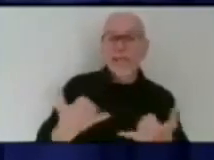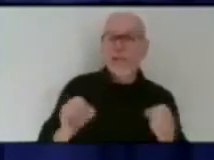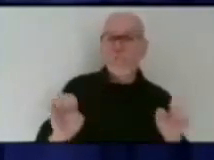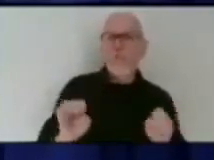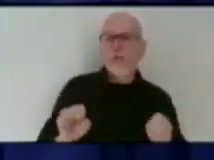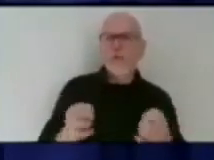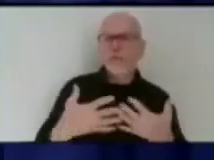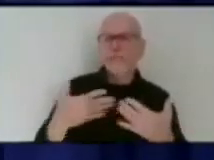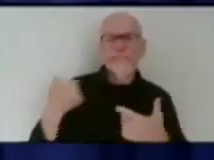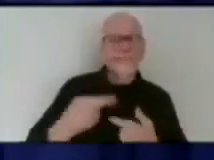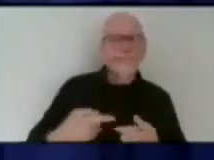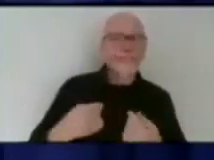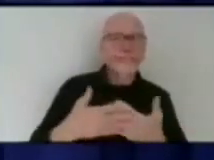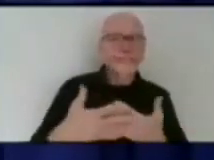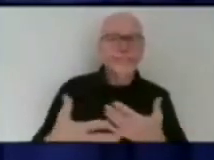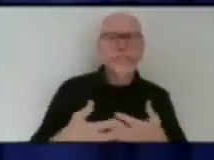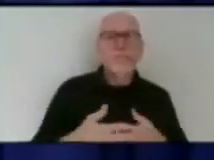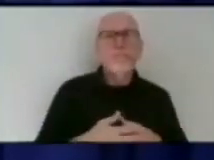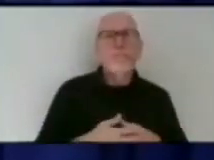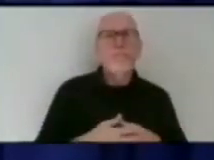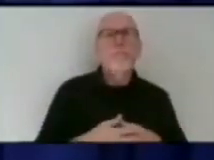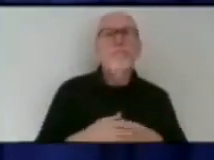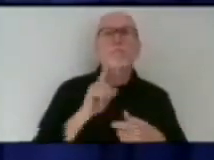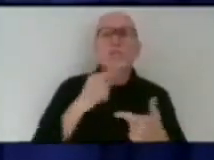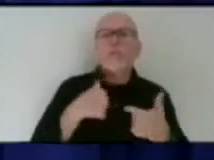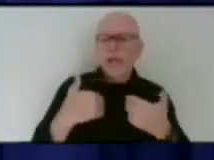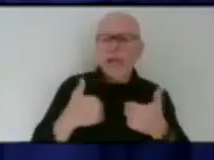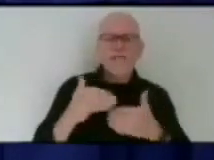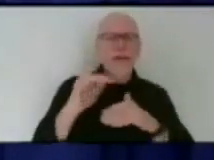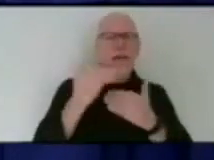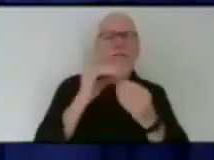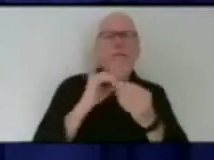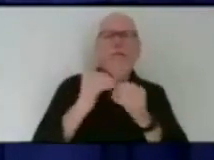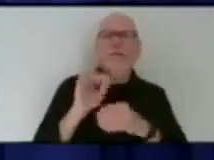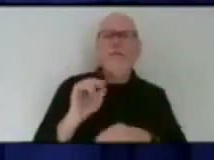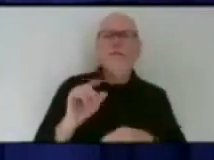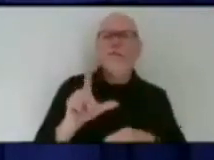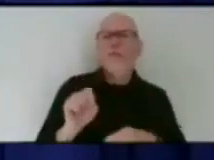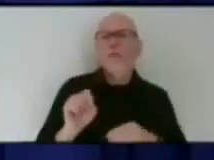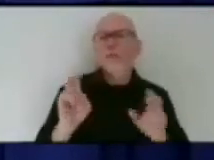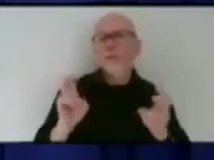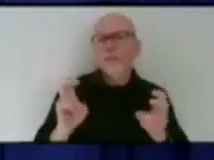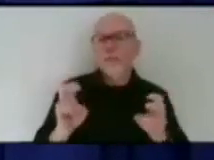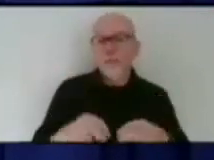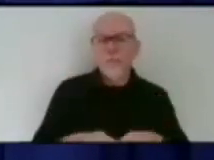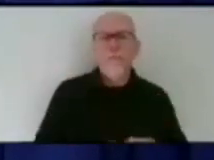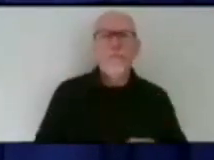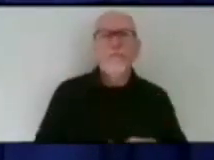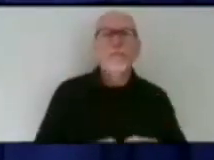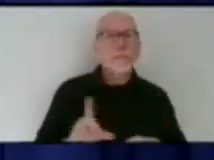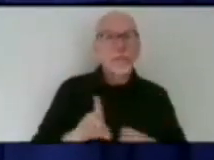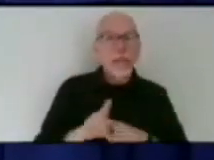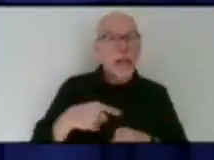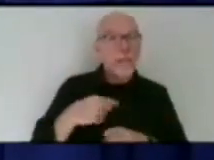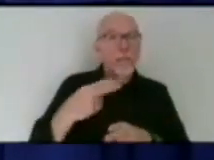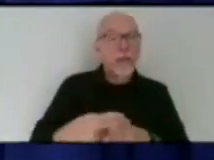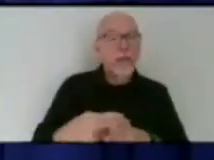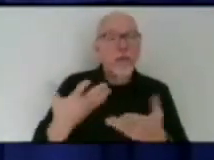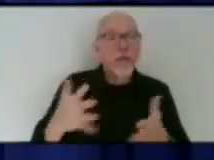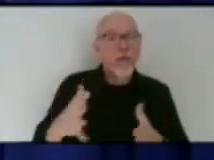There's only so many tools to use. And we know, as I just mentioned that how